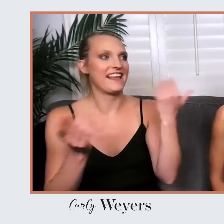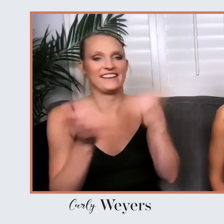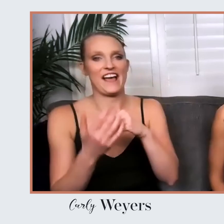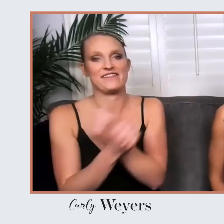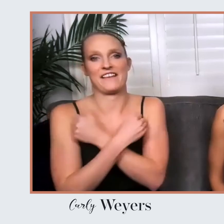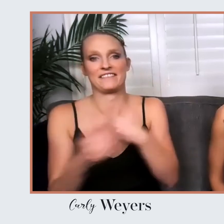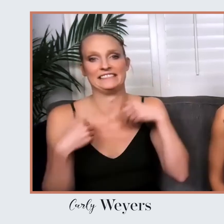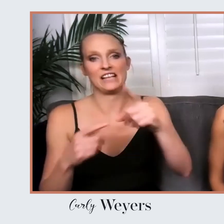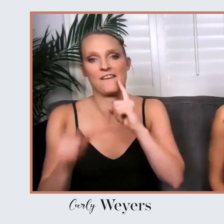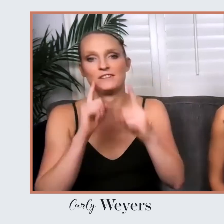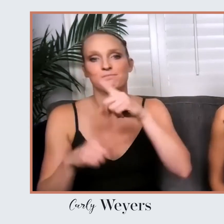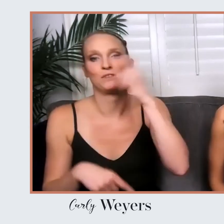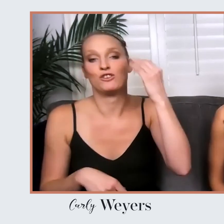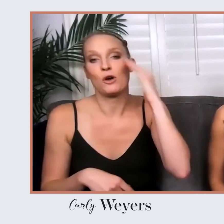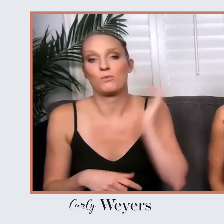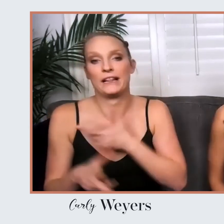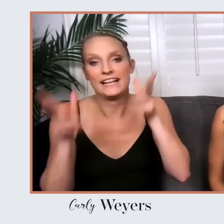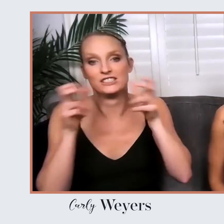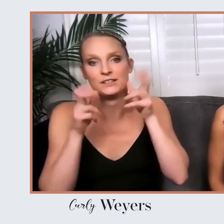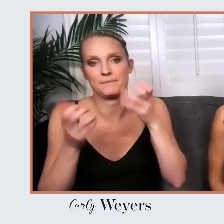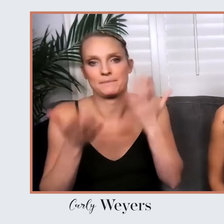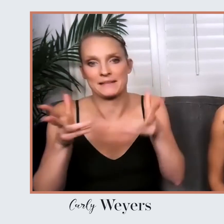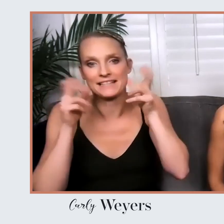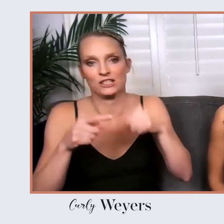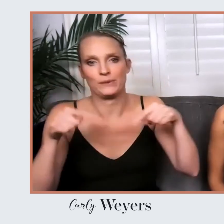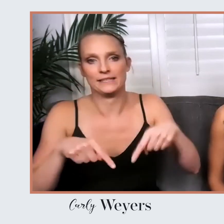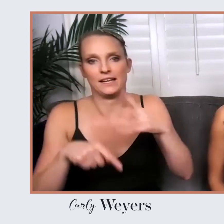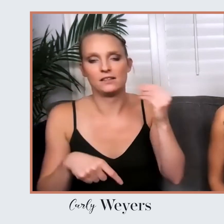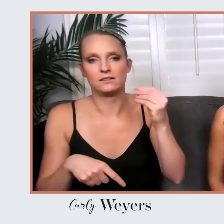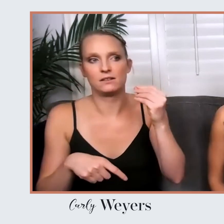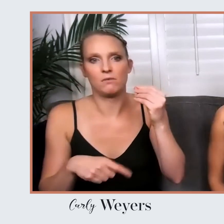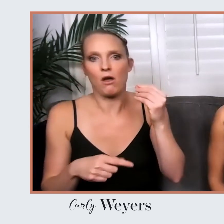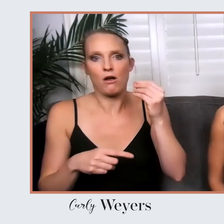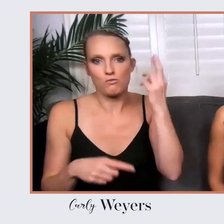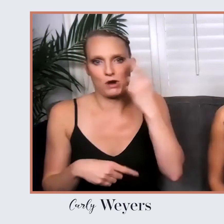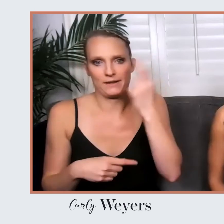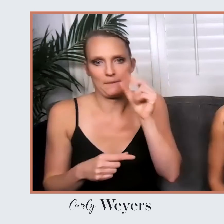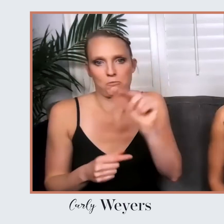Again, I love having these conversations because I know our listeners are probably listening to this